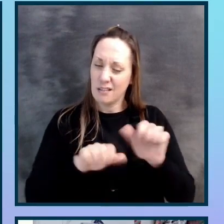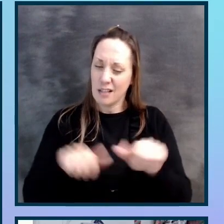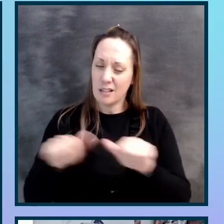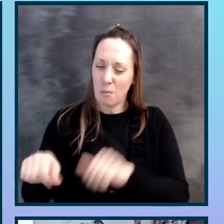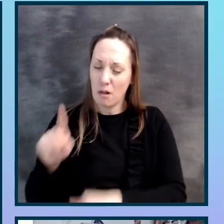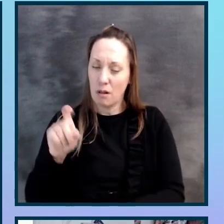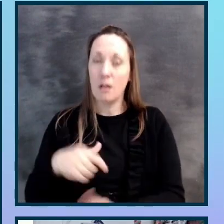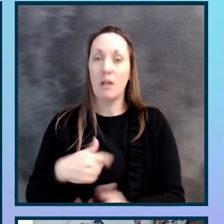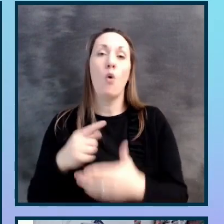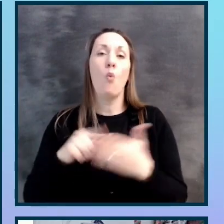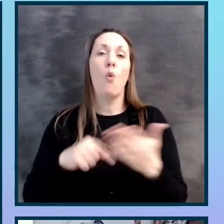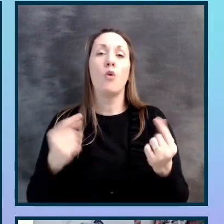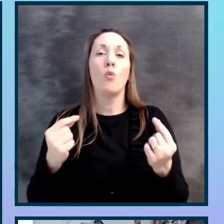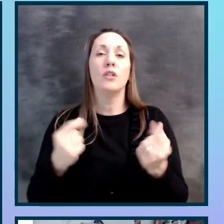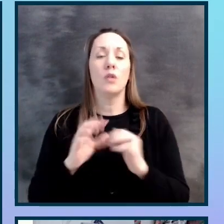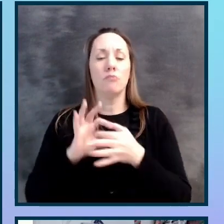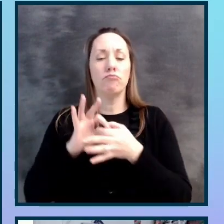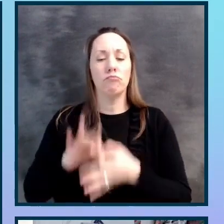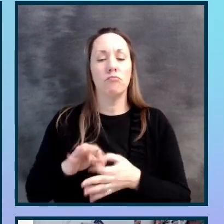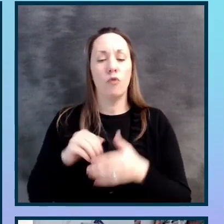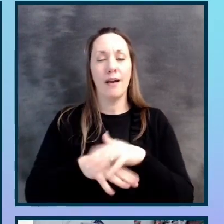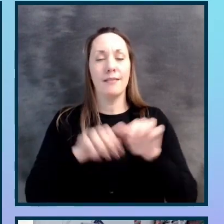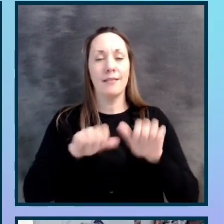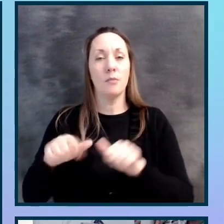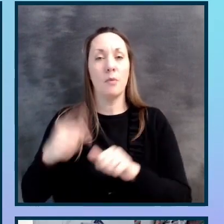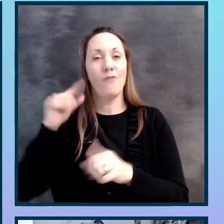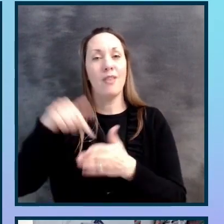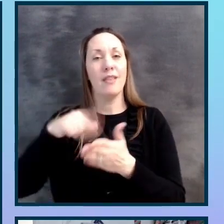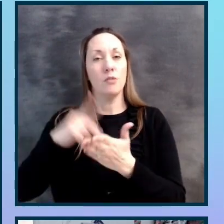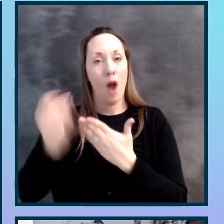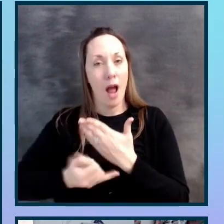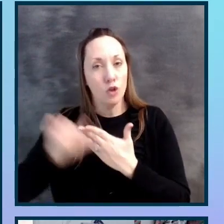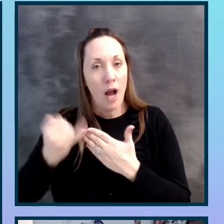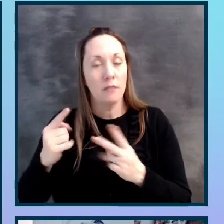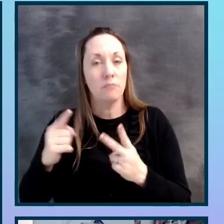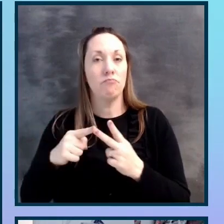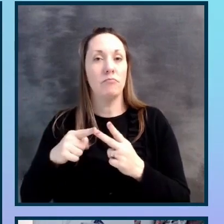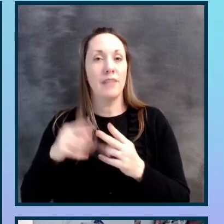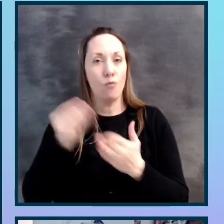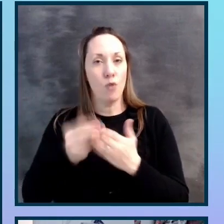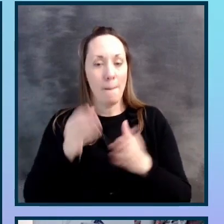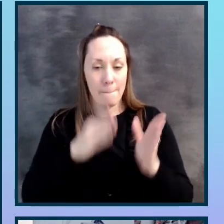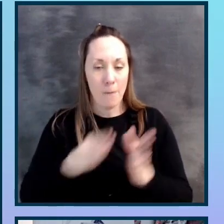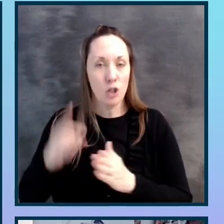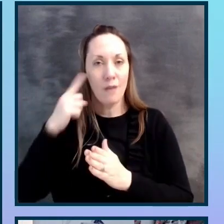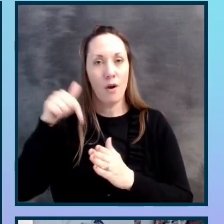What are we doing about accessibility for this project? Have we budgeted for accessibility?